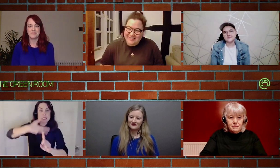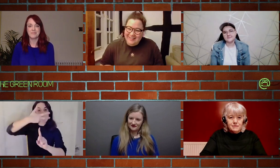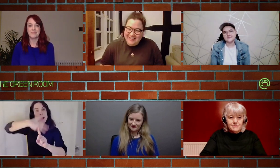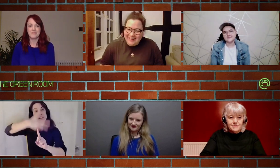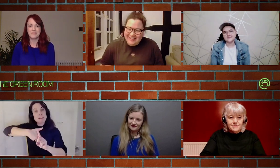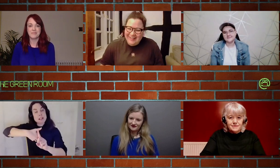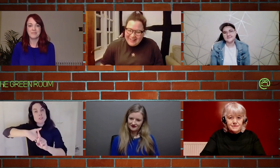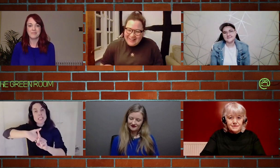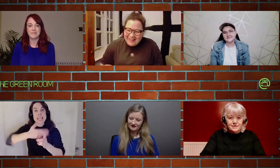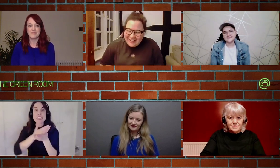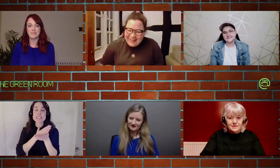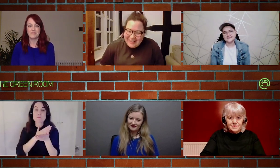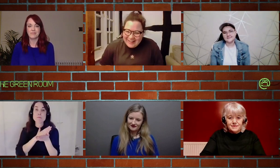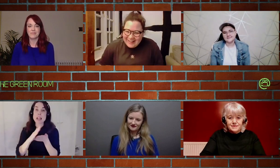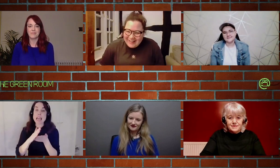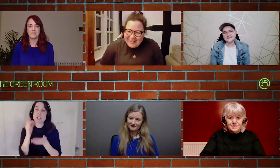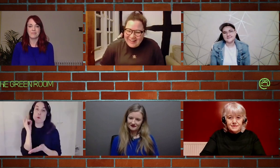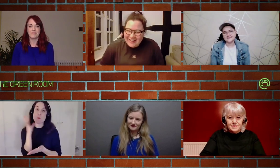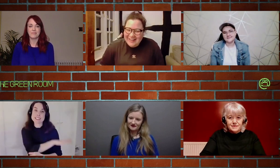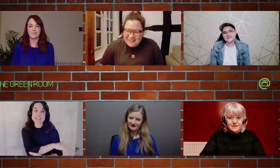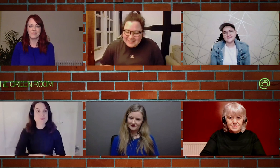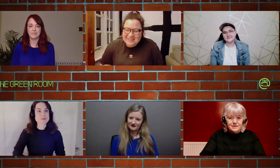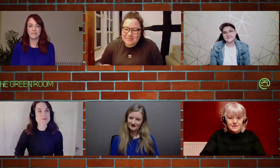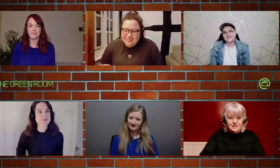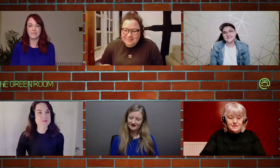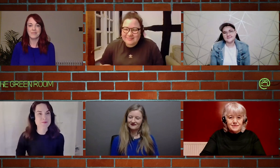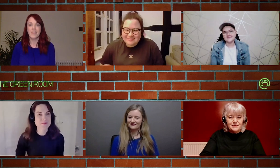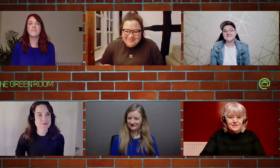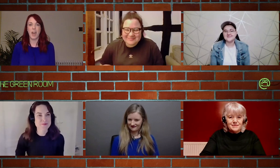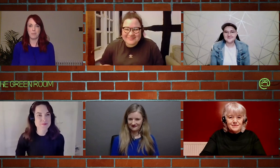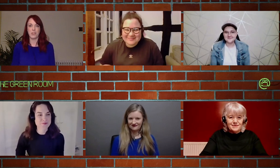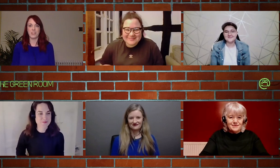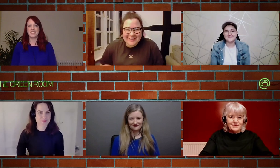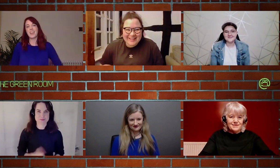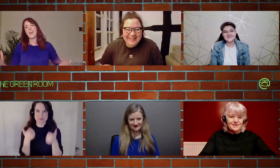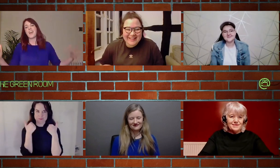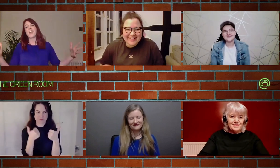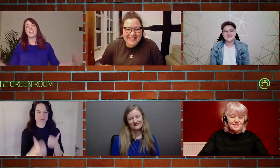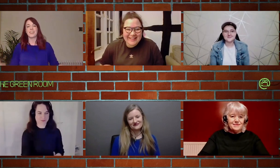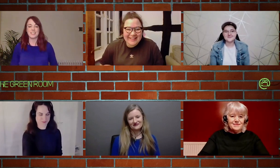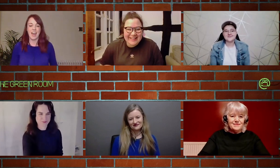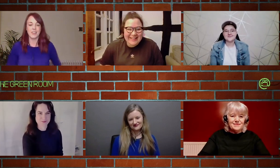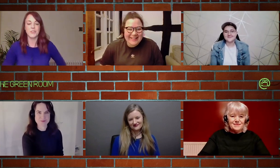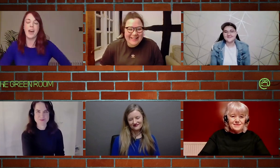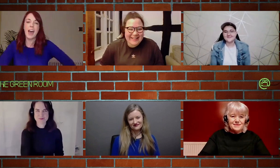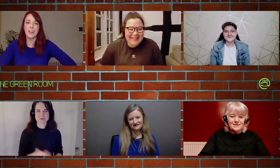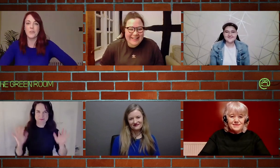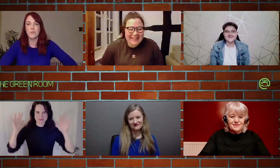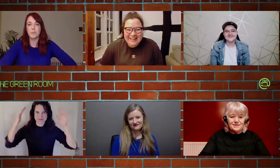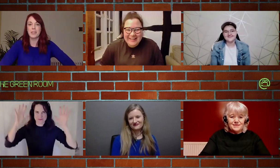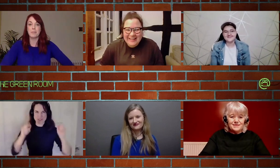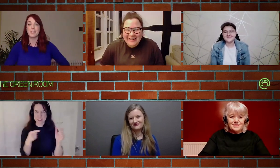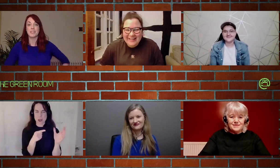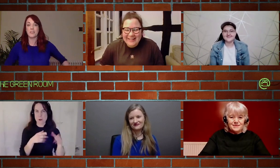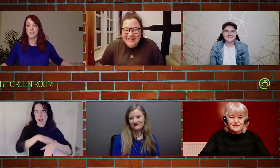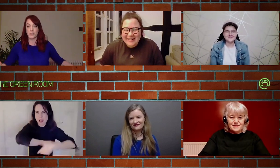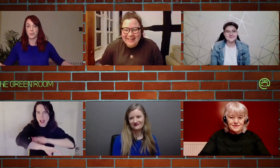my background is plain white. JB: Fabulous. Yay! That's Anna. So Anna will be the BSL version